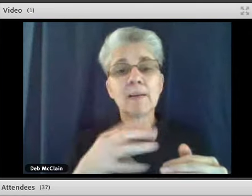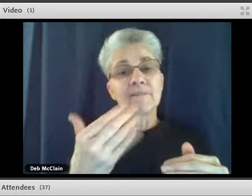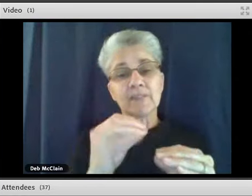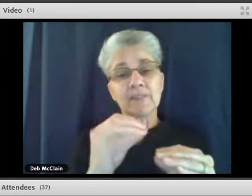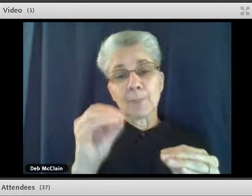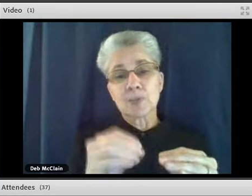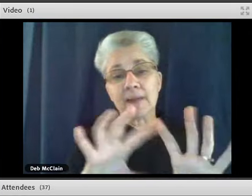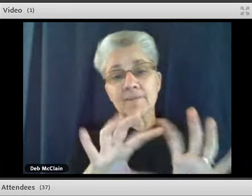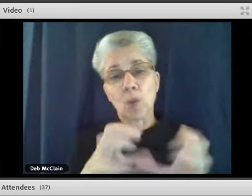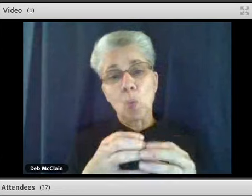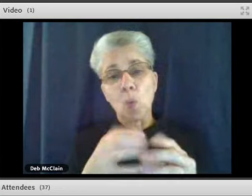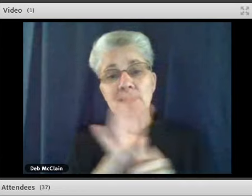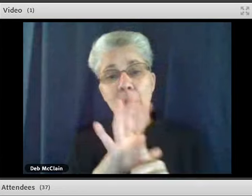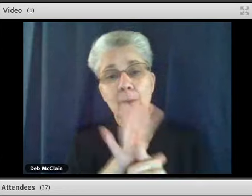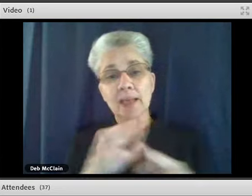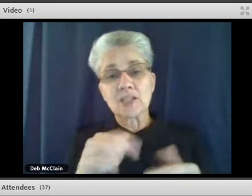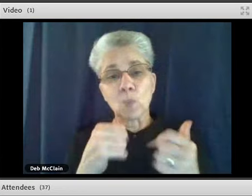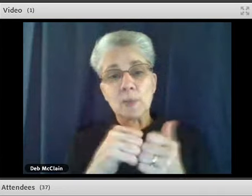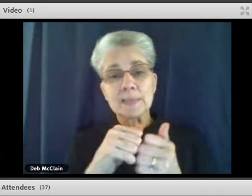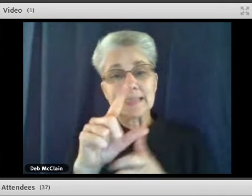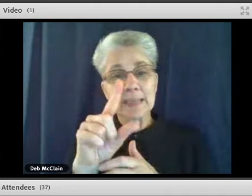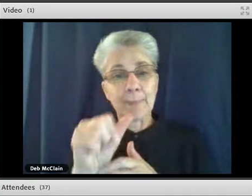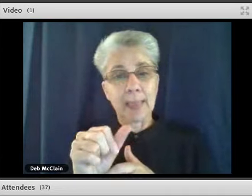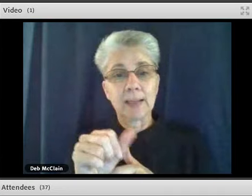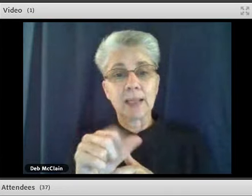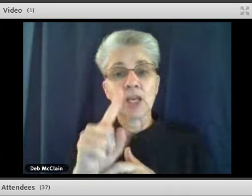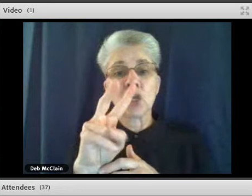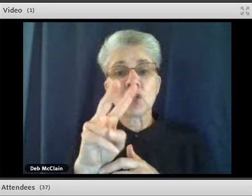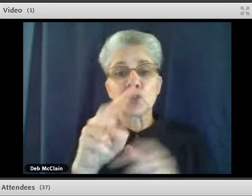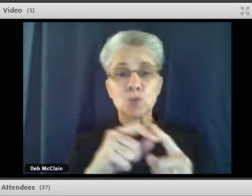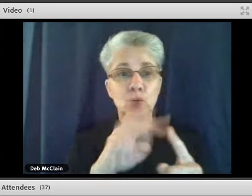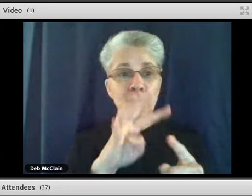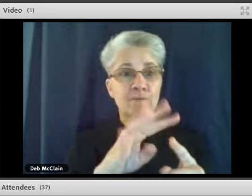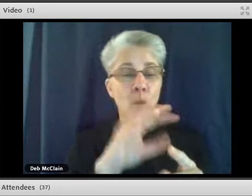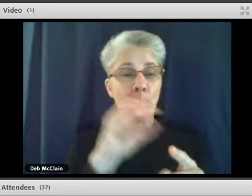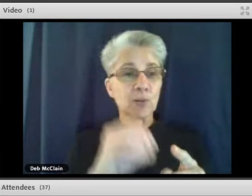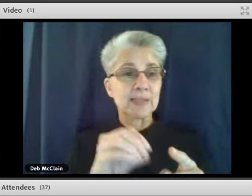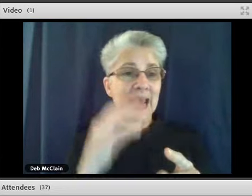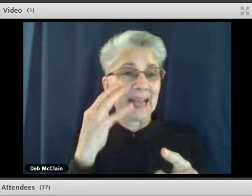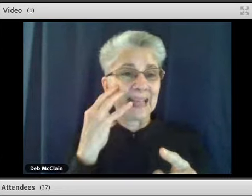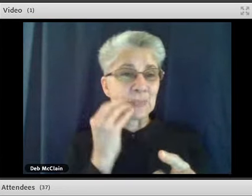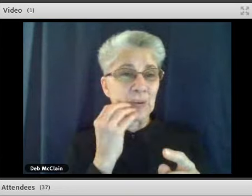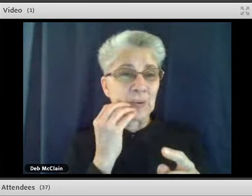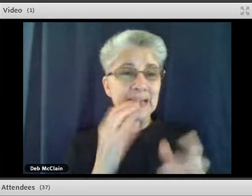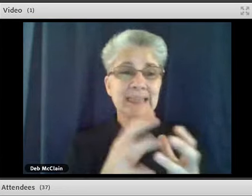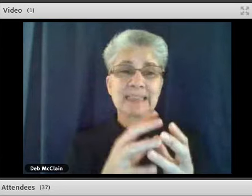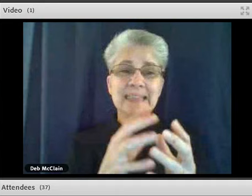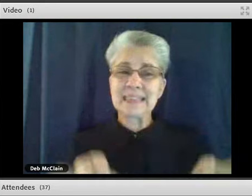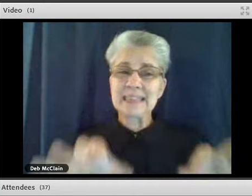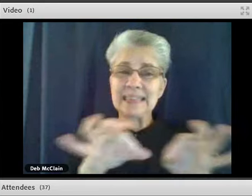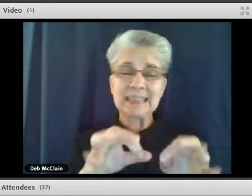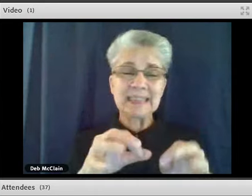Again, 15% of the world's population that lives with a disability, 2% to 4% experience significant difficulties